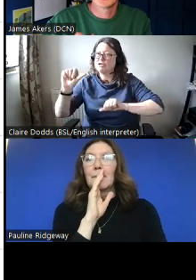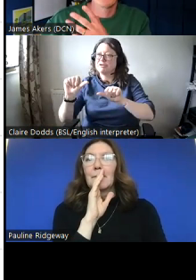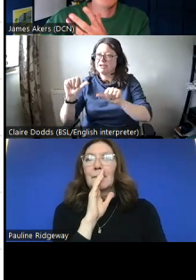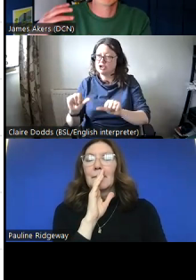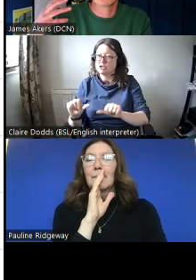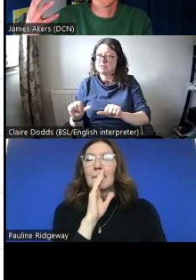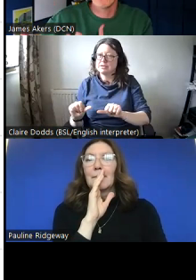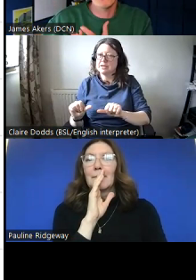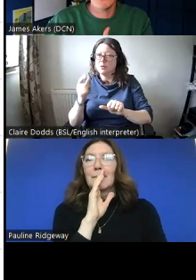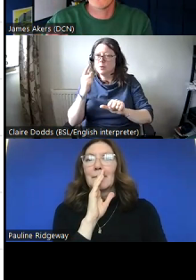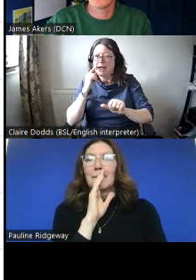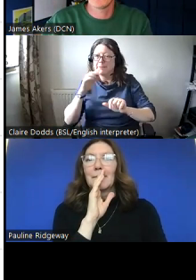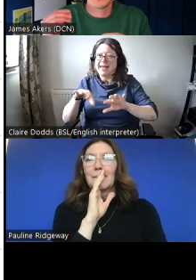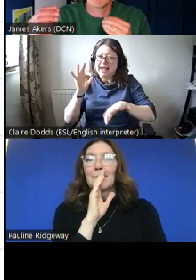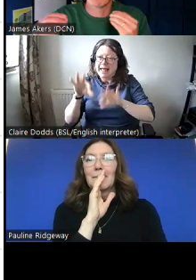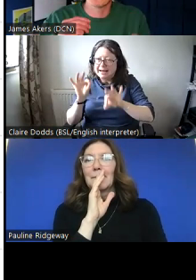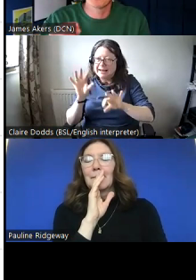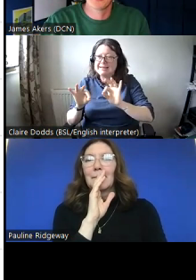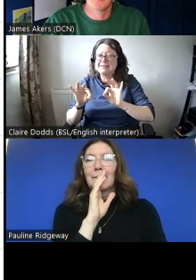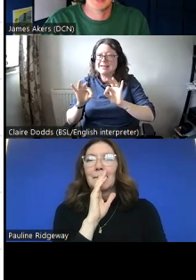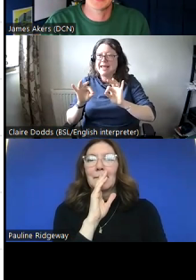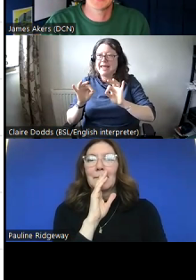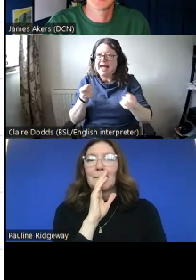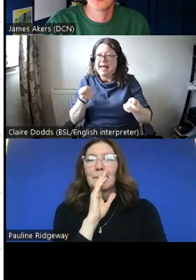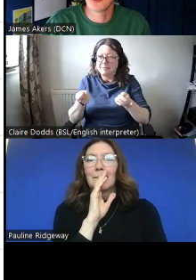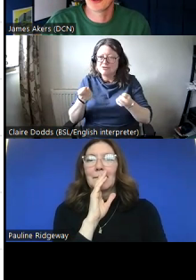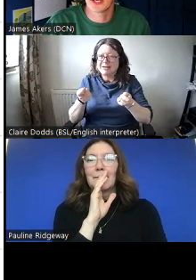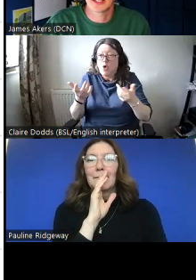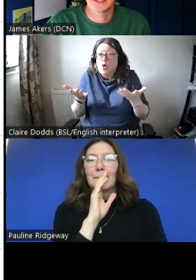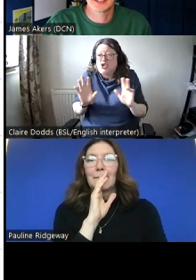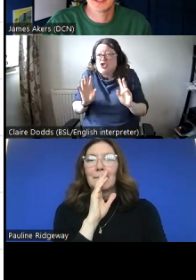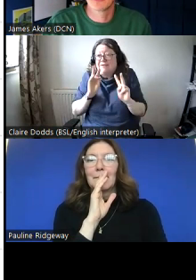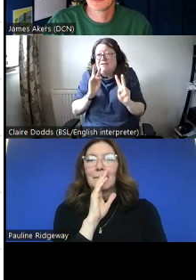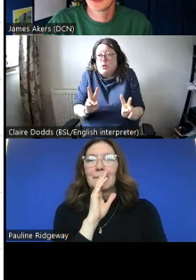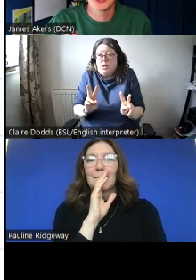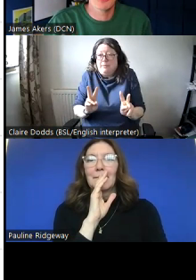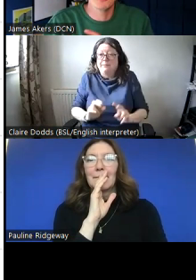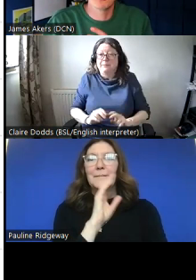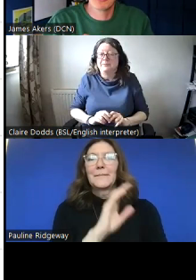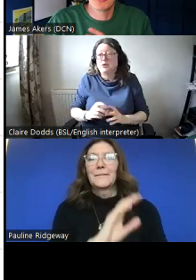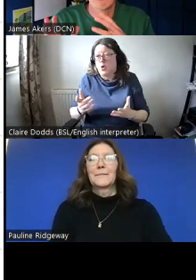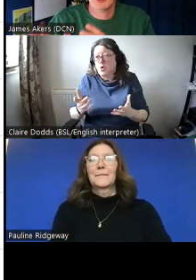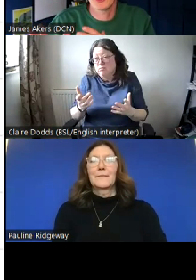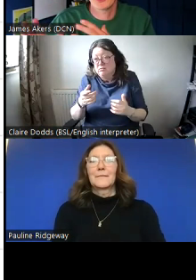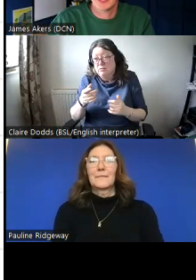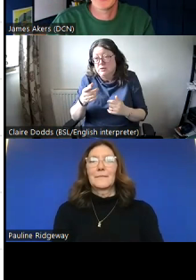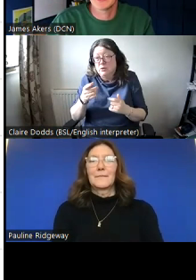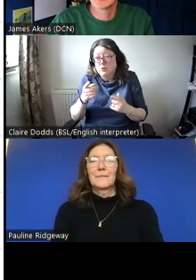and they've got all different levels of access to your Analytics account. I recommend checking this.